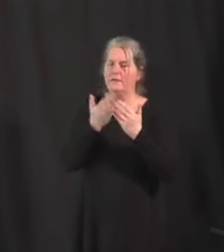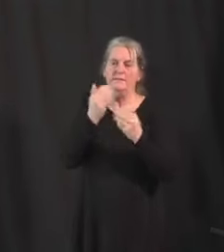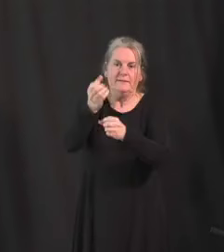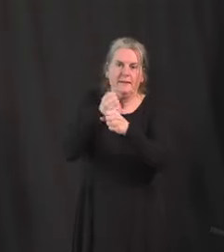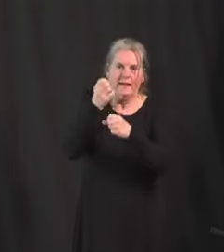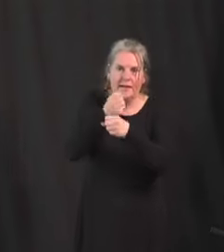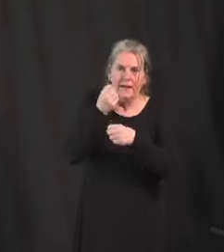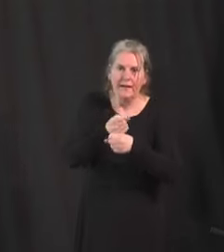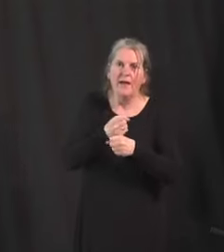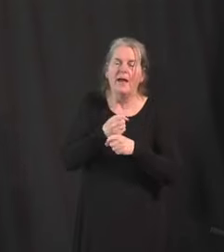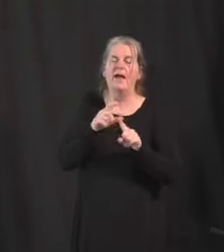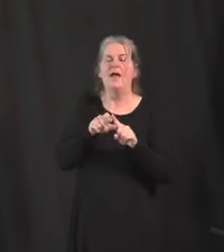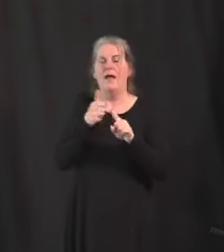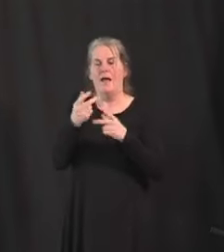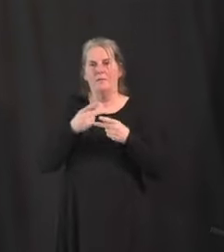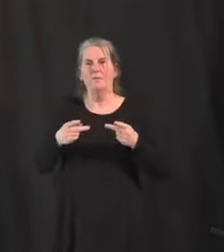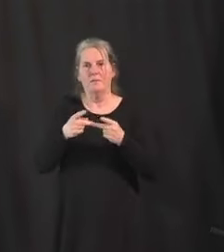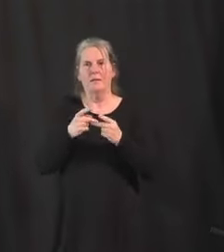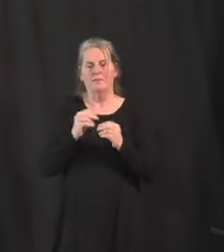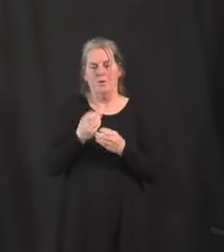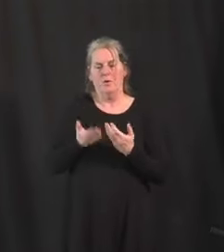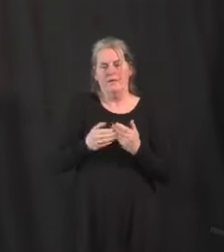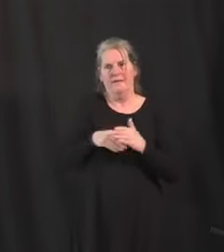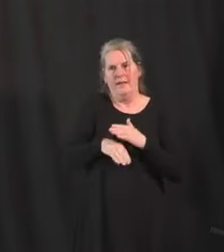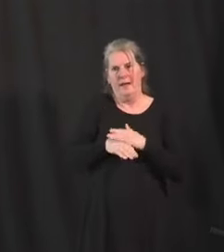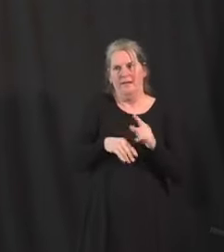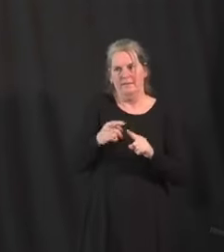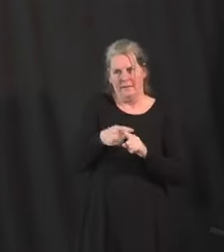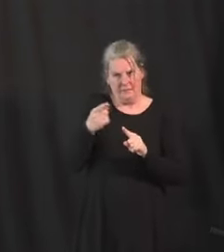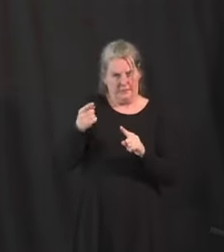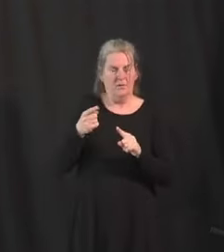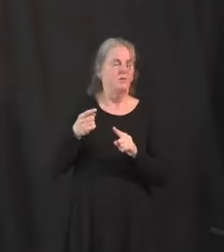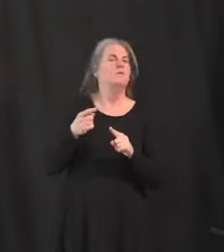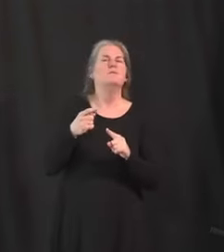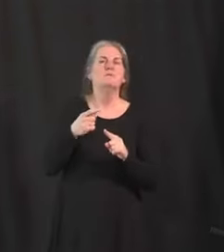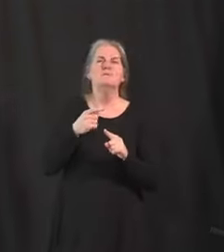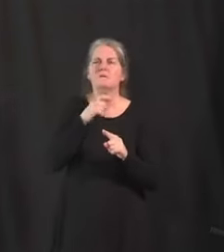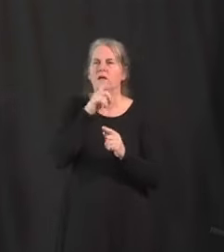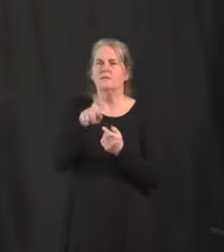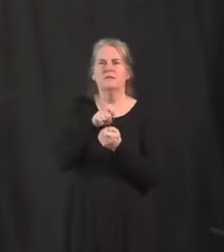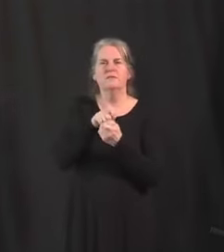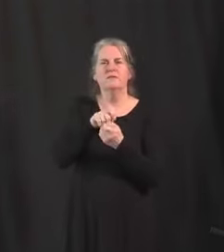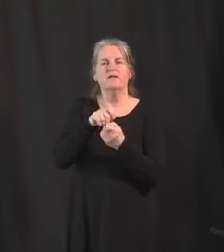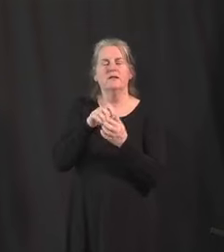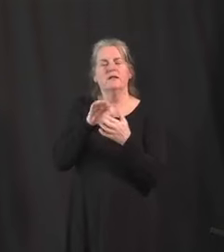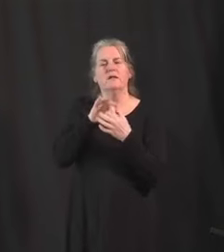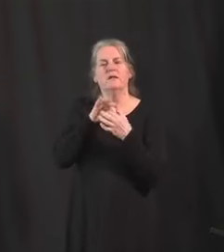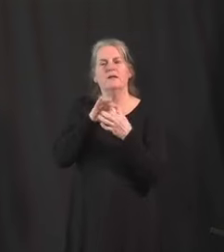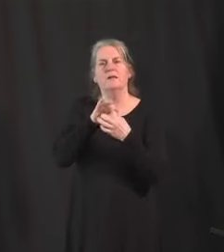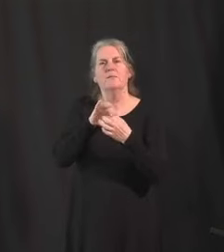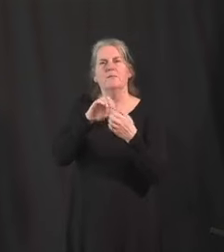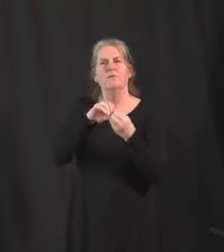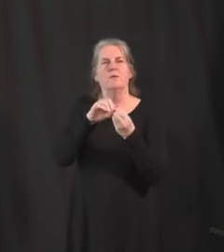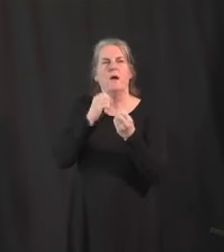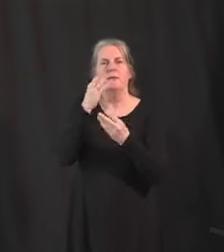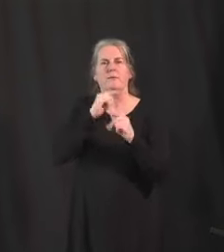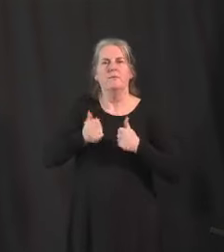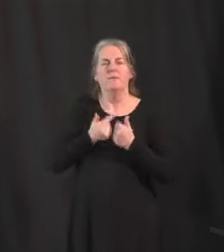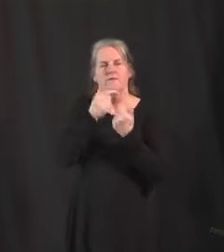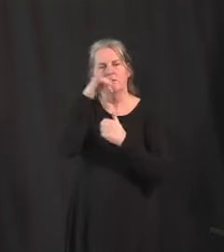EXTREMELY IMPORTANT SUPPLIES. WE'LL MOVE ON. I'VE LOST WHERE I WAS.